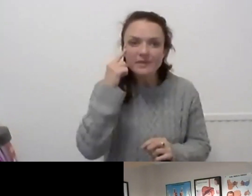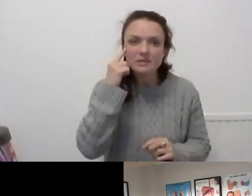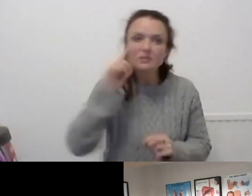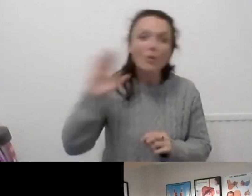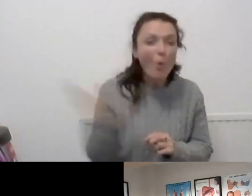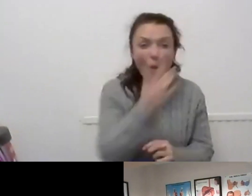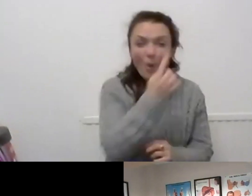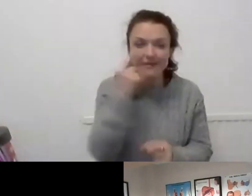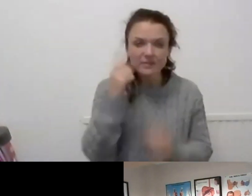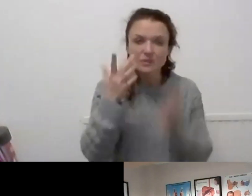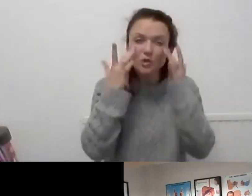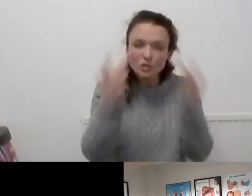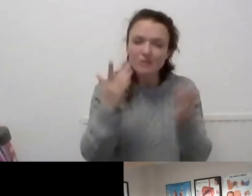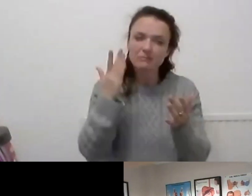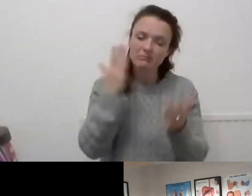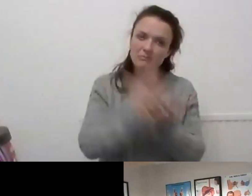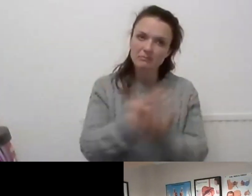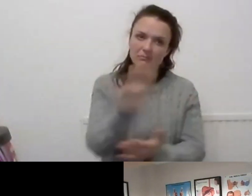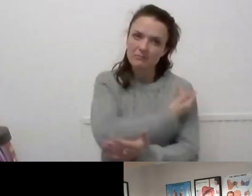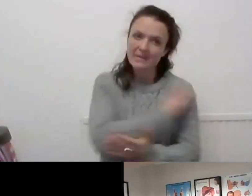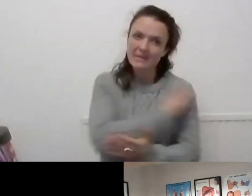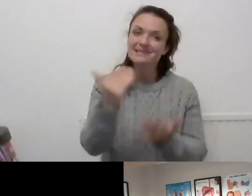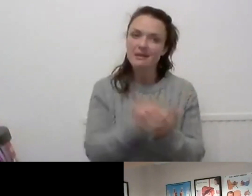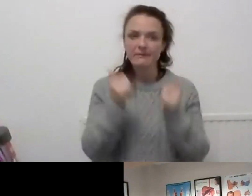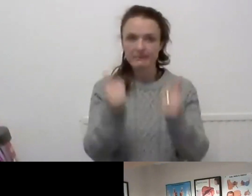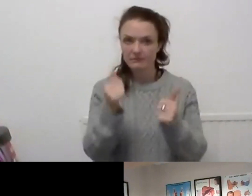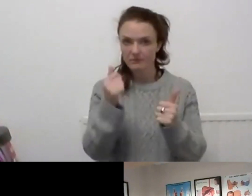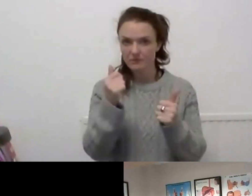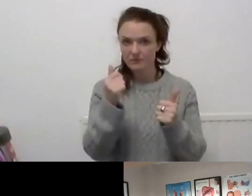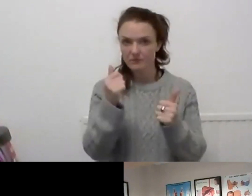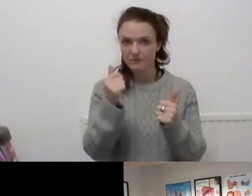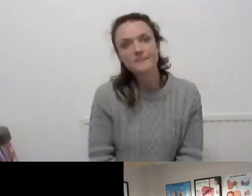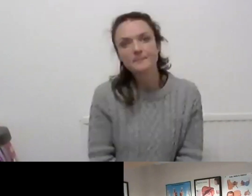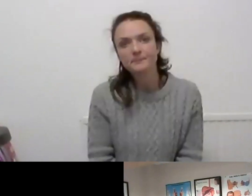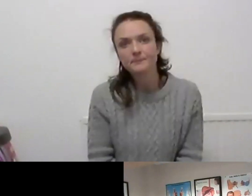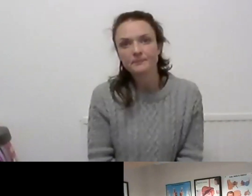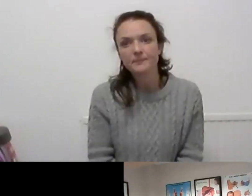I just wanted to add to that as well, really to say that, yeah, to say that